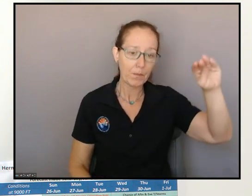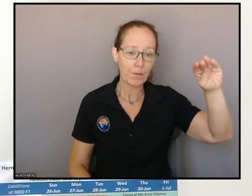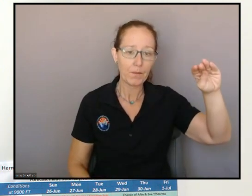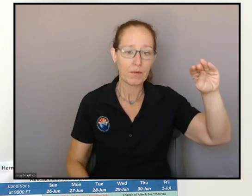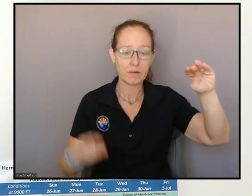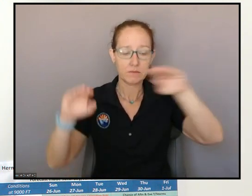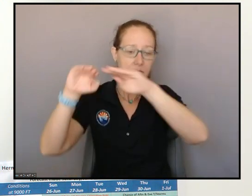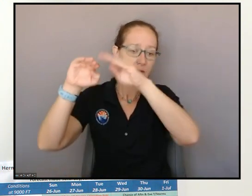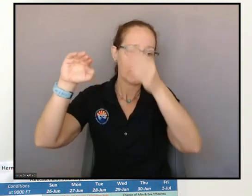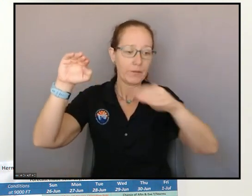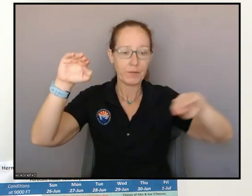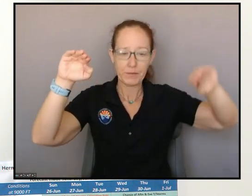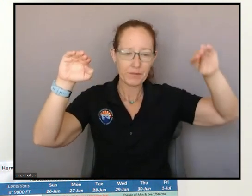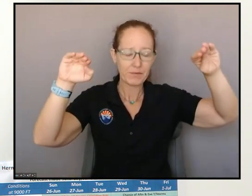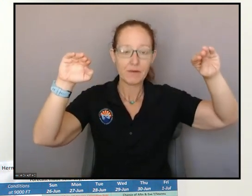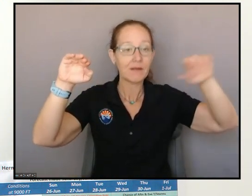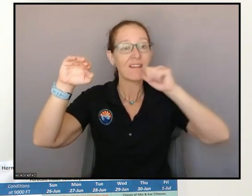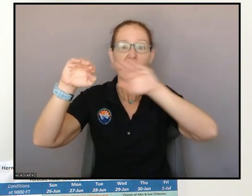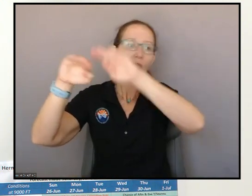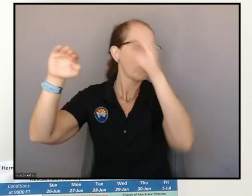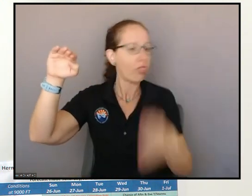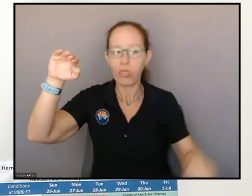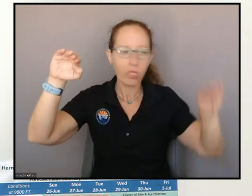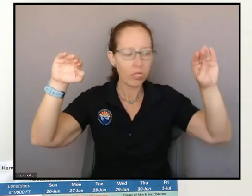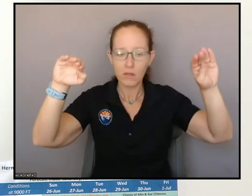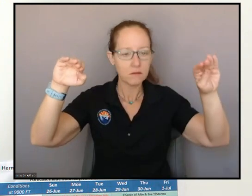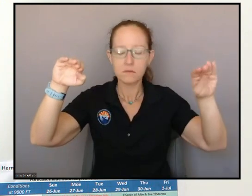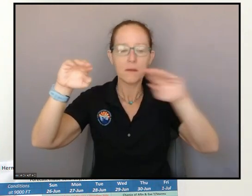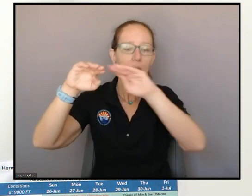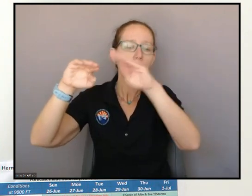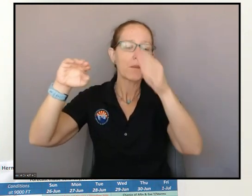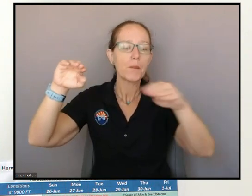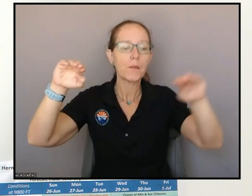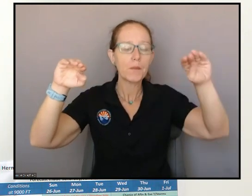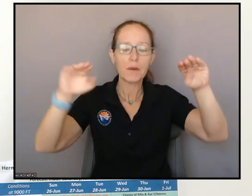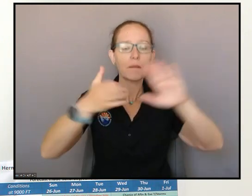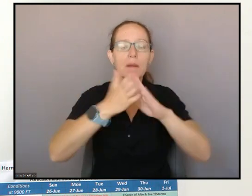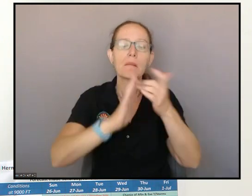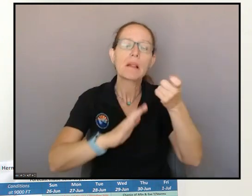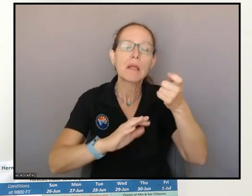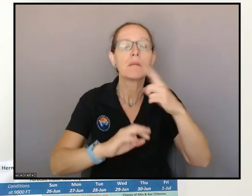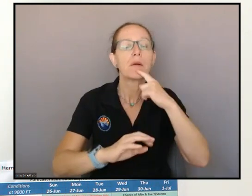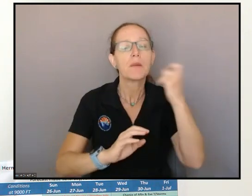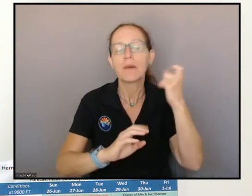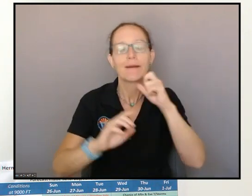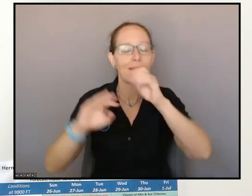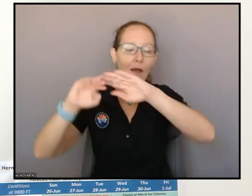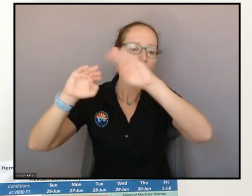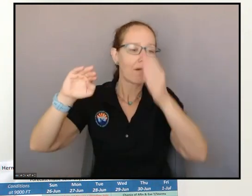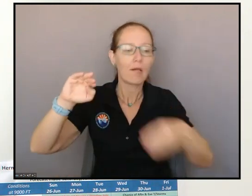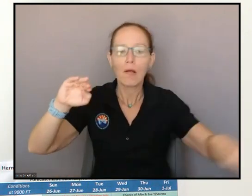Doesn't get that dry but we actually do lower the RH and the dew point which is good. It'll decrease the storm